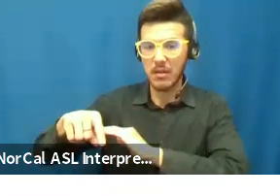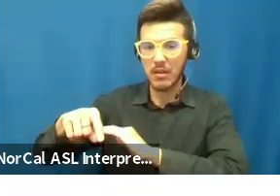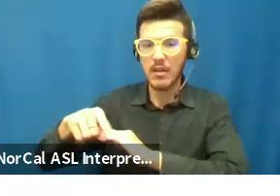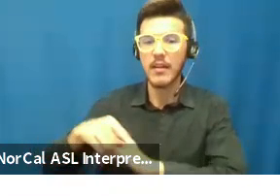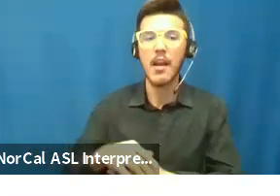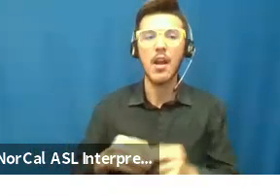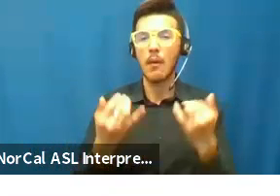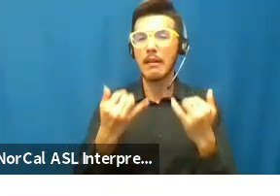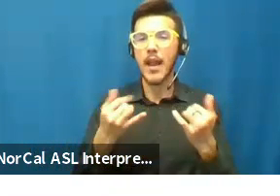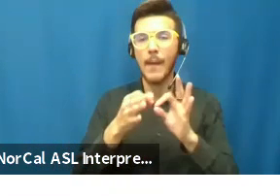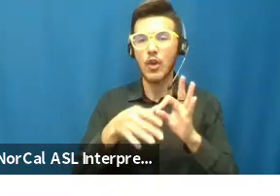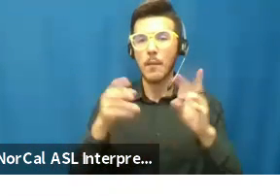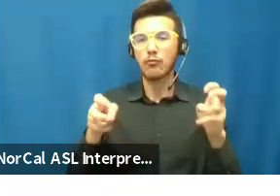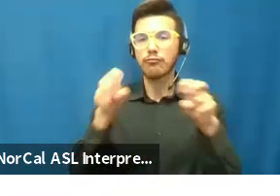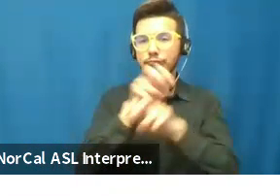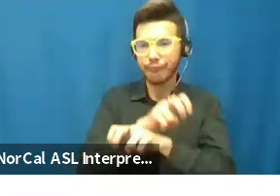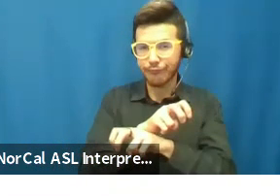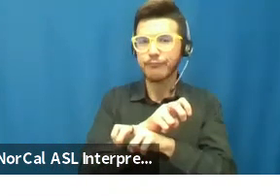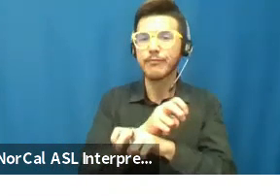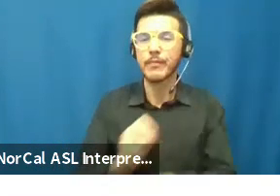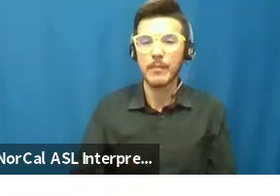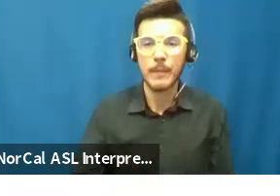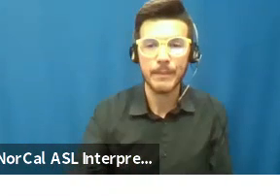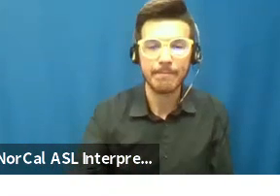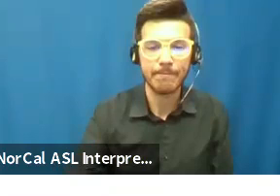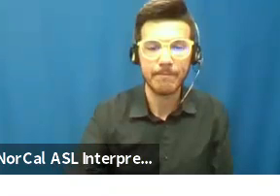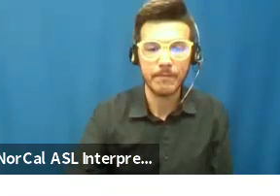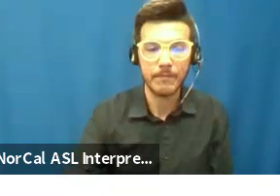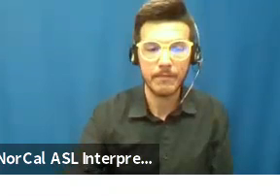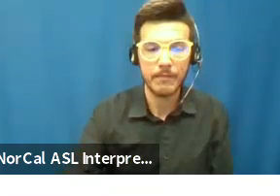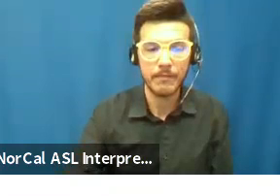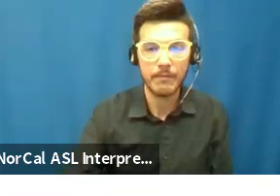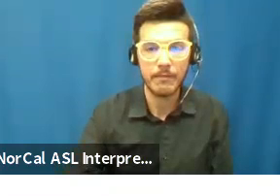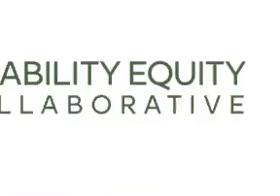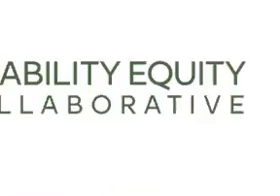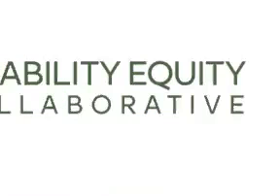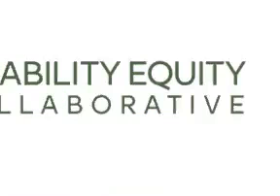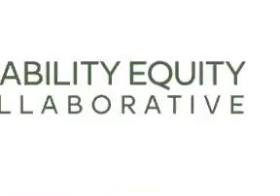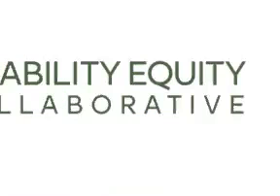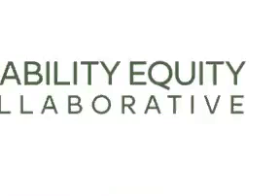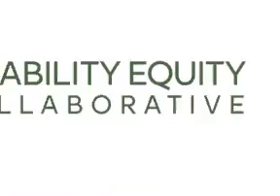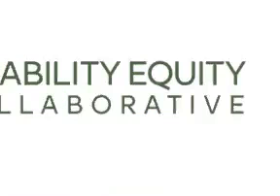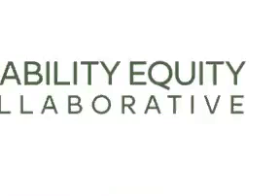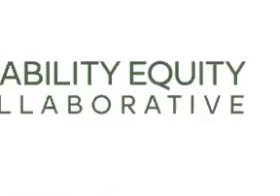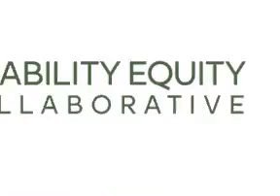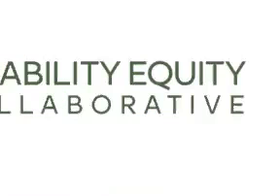organization. We did hear from others that these positions were a result of the ACA act,